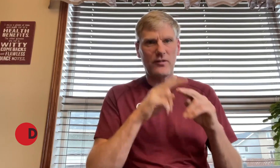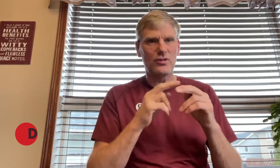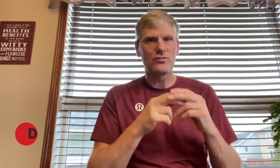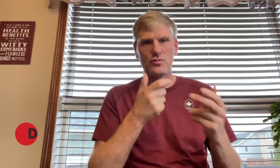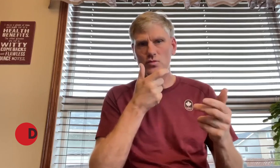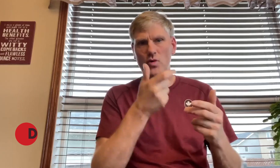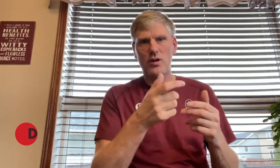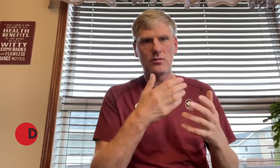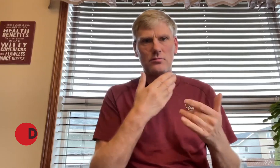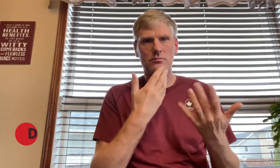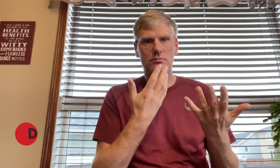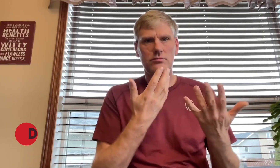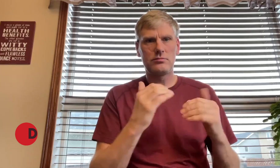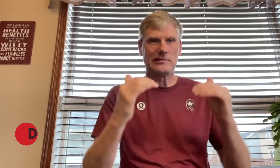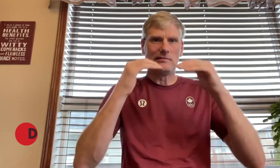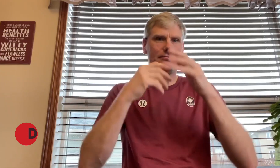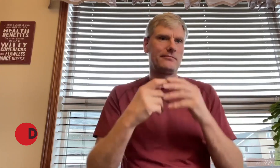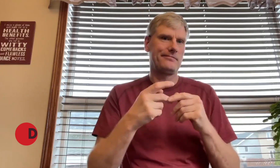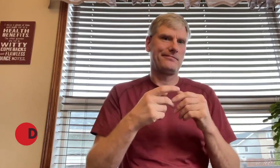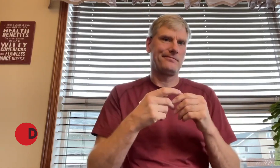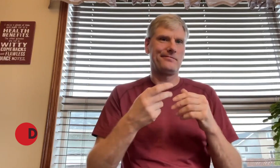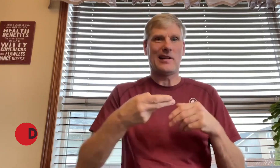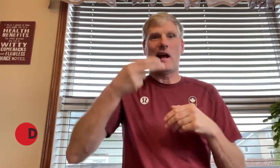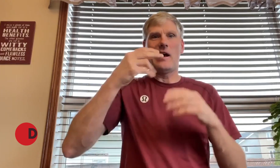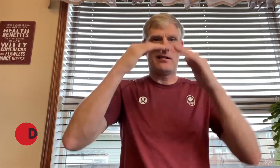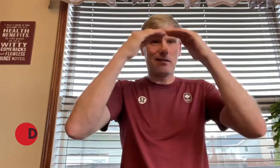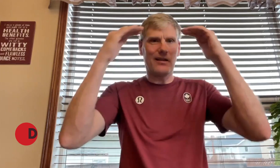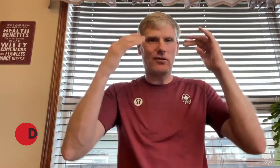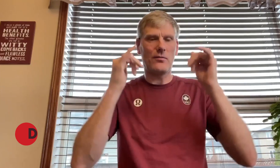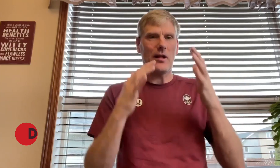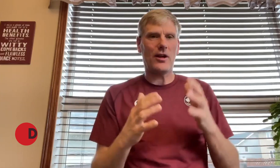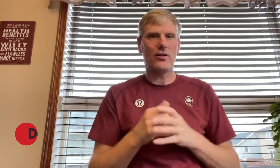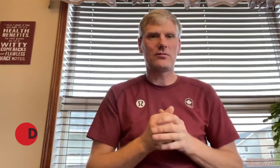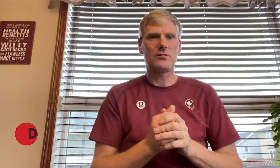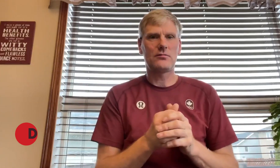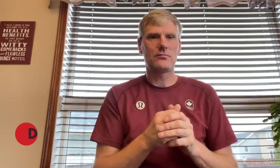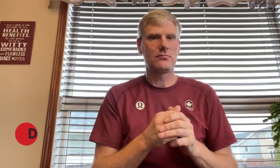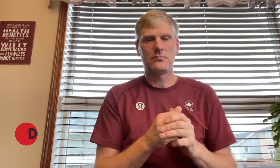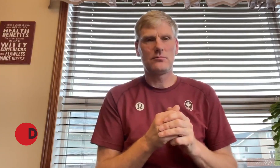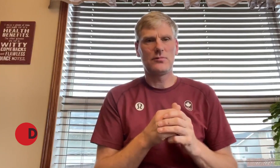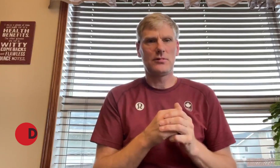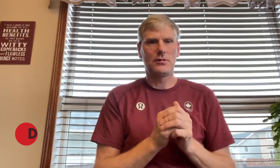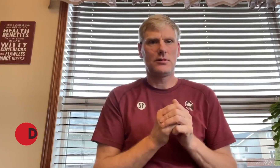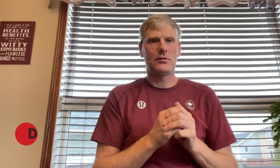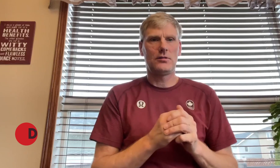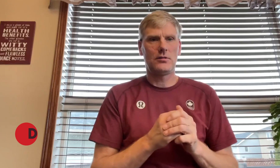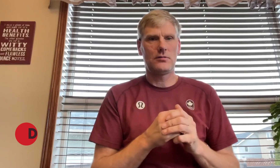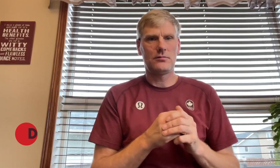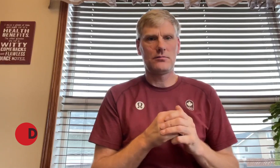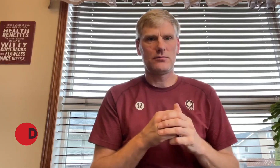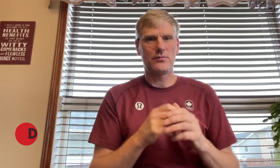It's fun to watch them. High-level players.